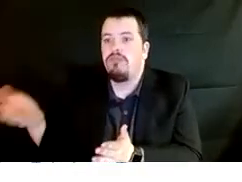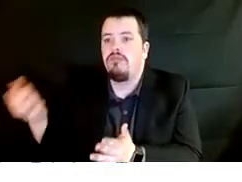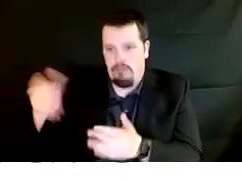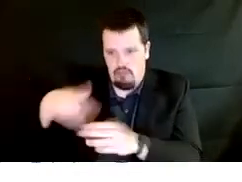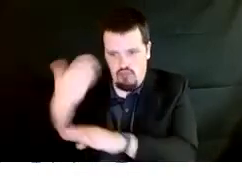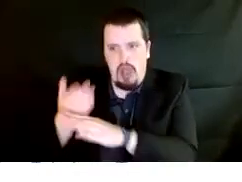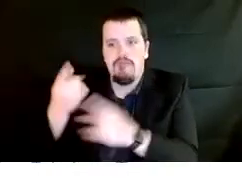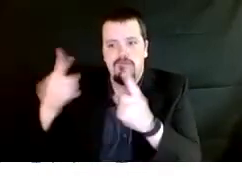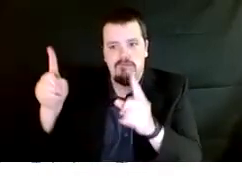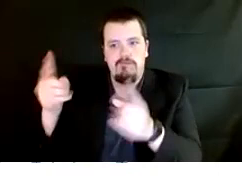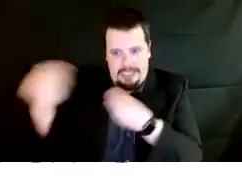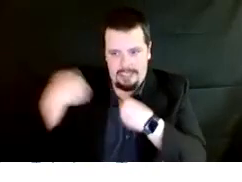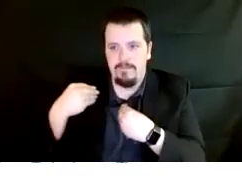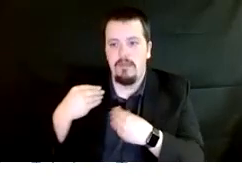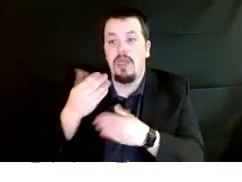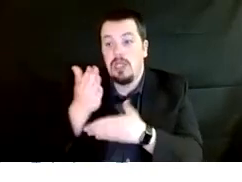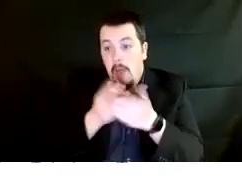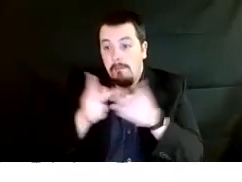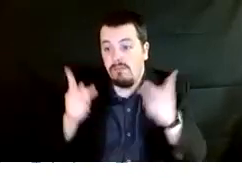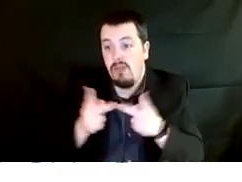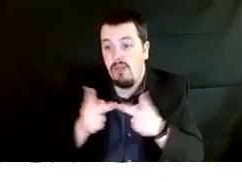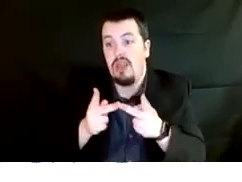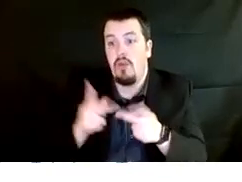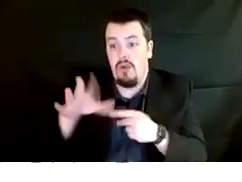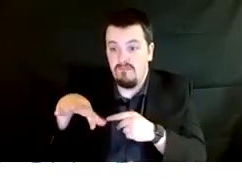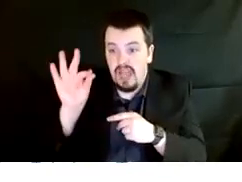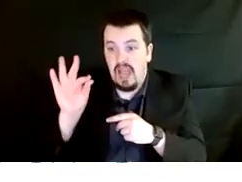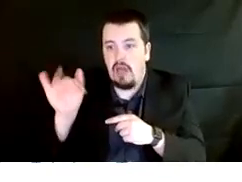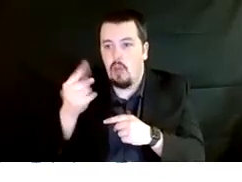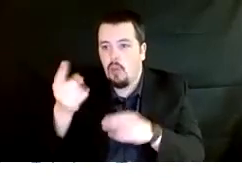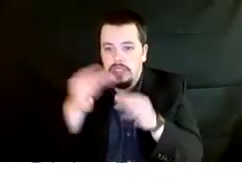uh there are even a couple of places where we found like a sentence or two that we liked and we